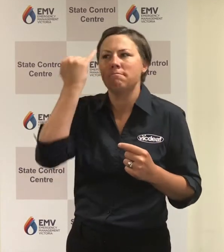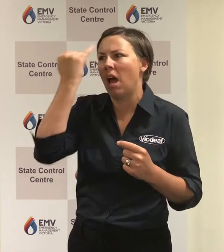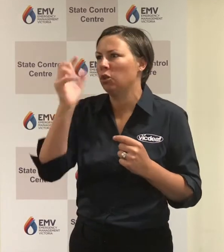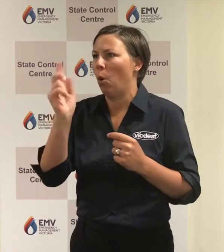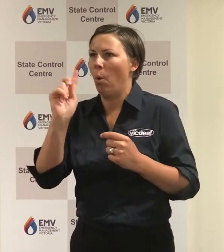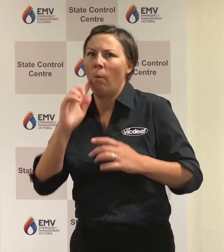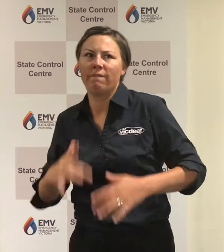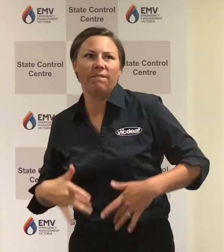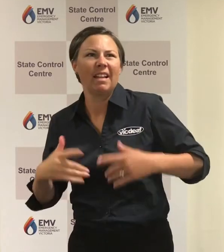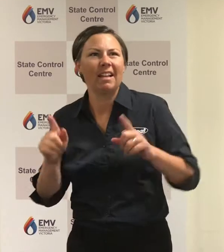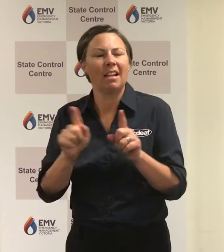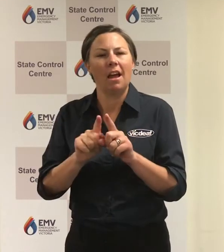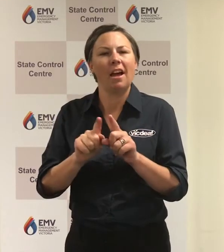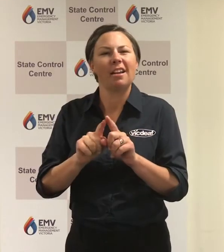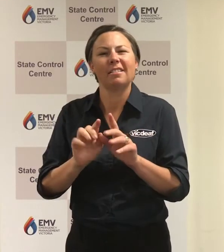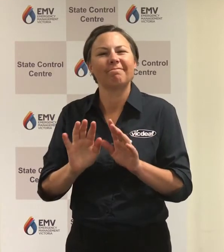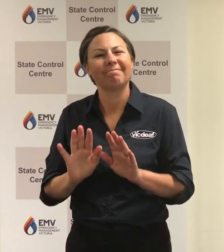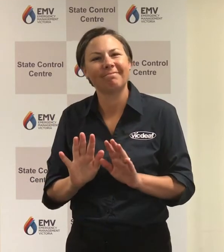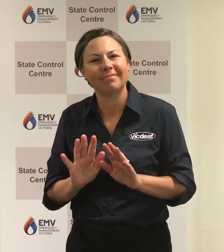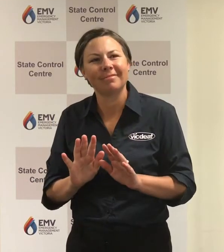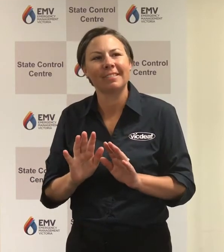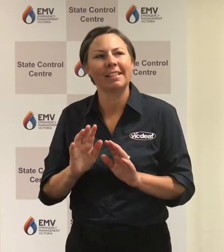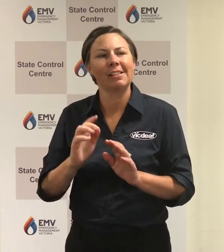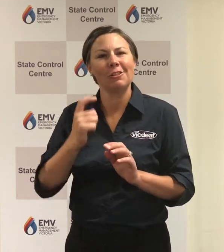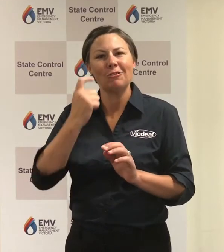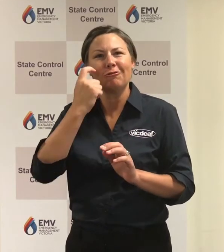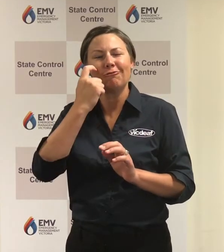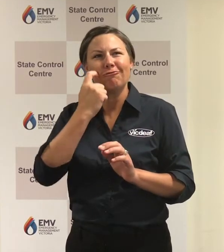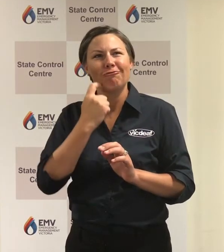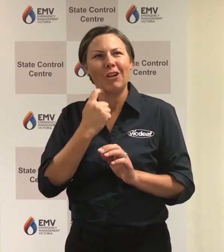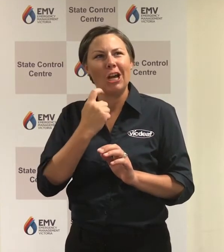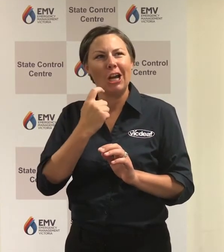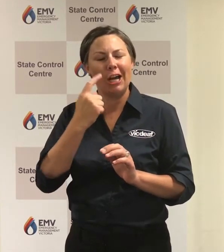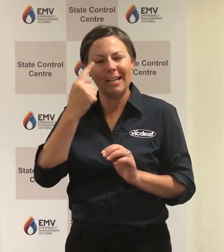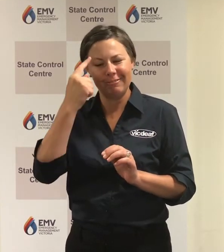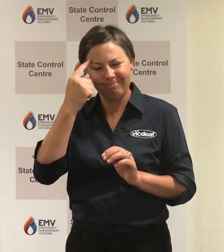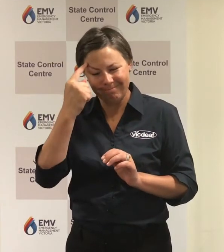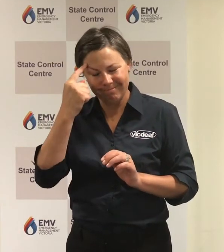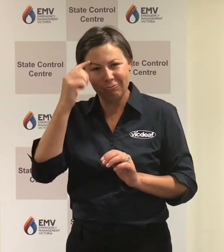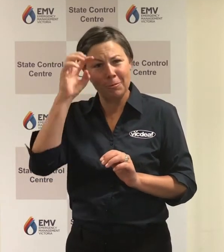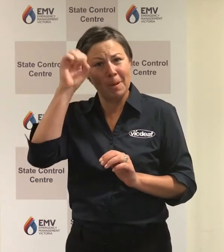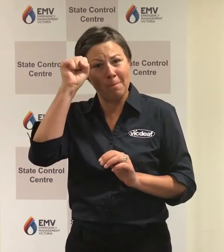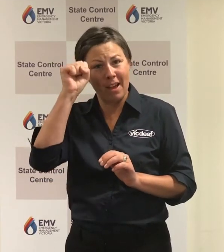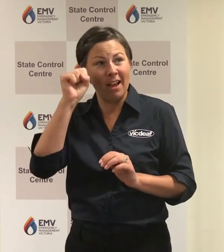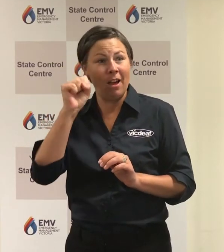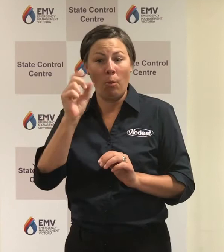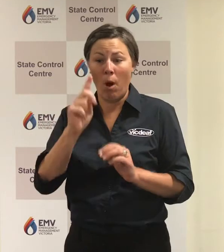What’s important is to re-establish the sense that this event is now over and all